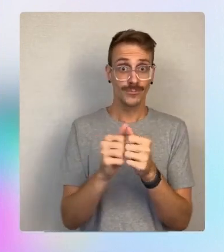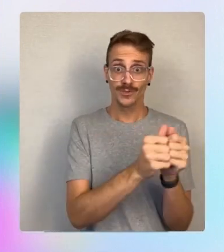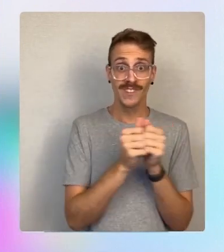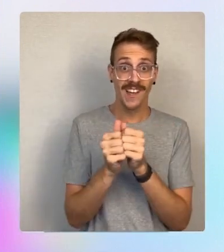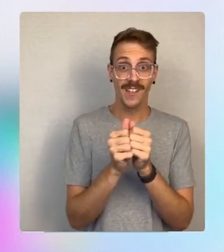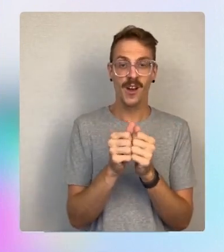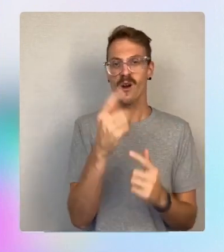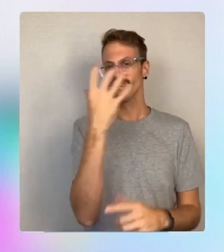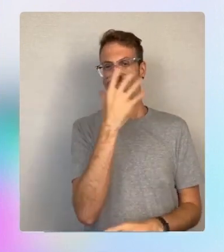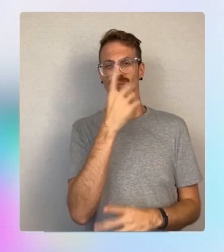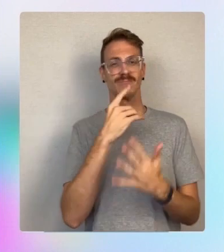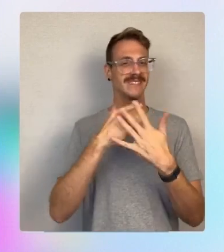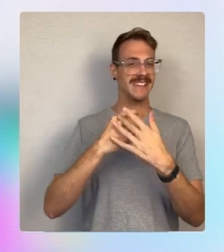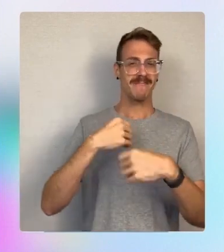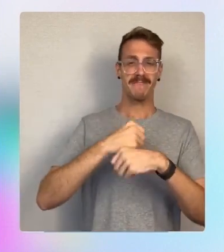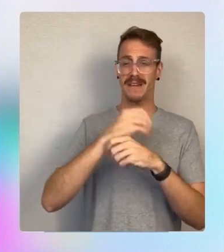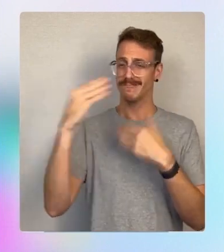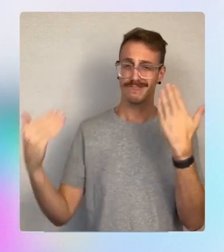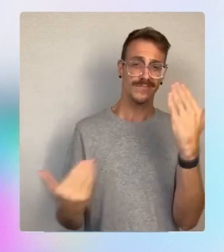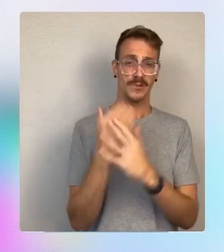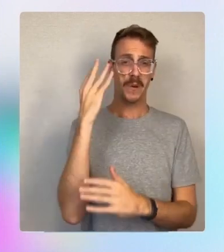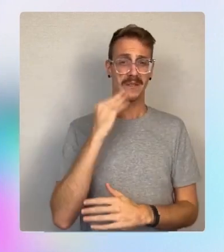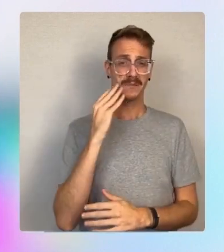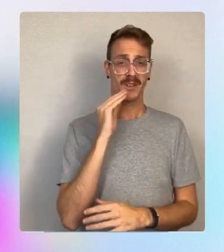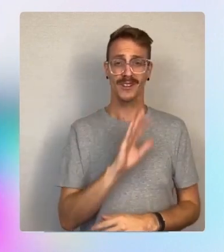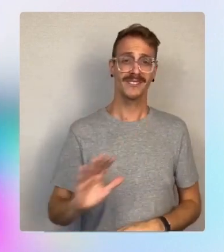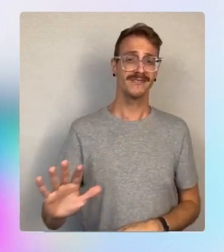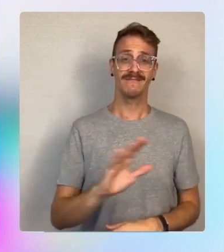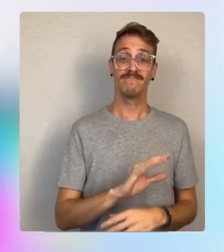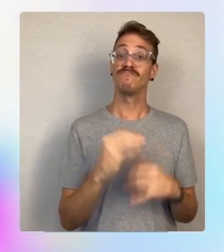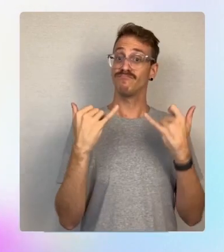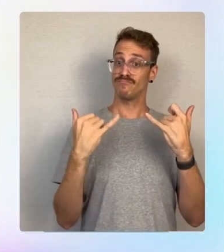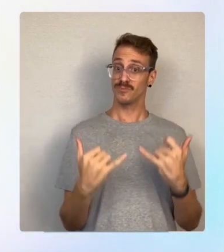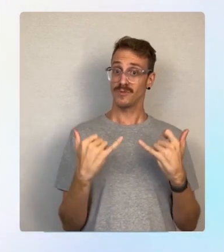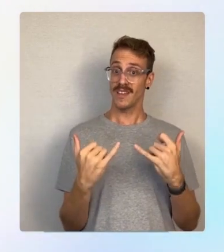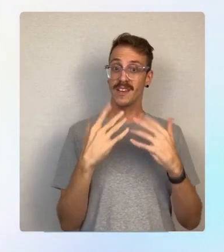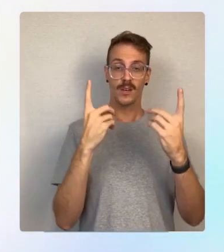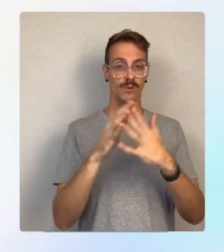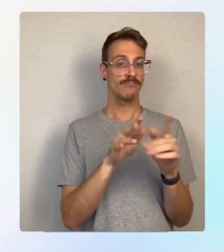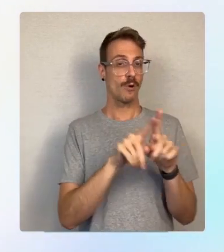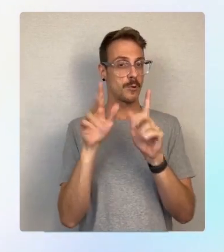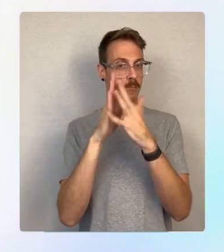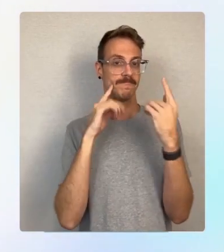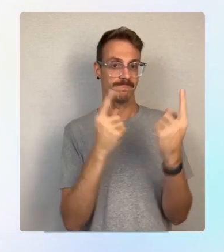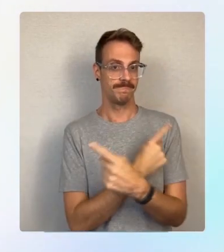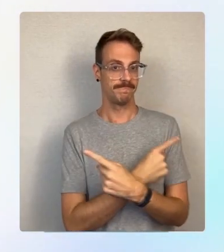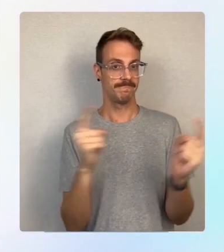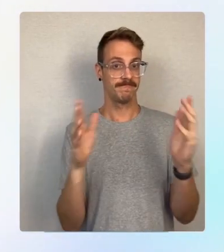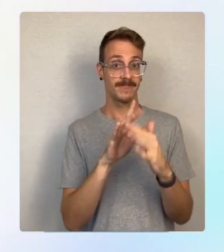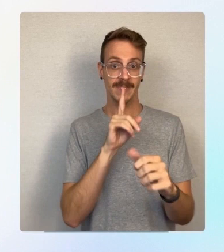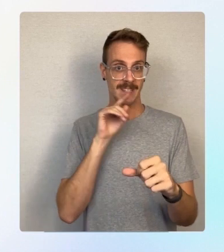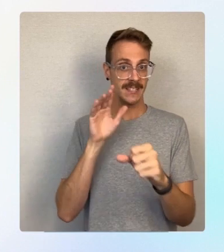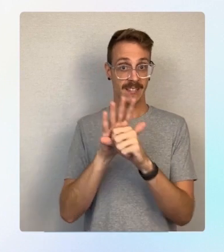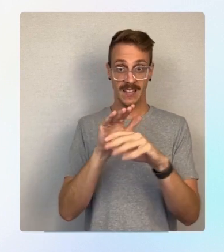you can create entirely new experiences. Today, we are also announcing a dedicated shelf